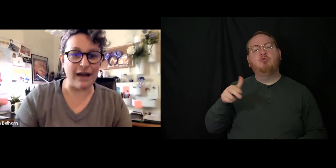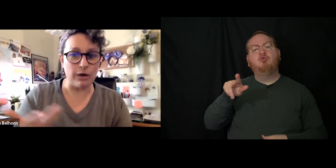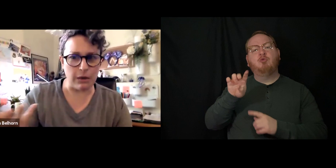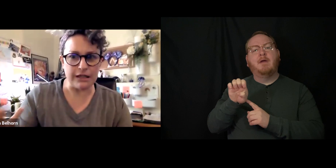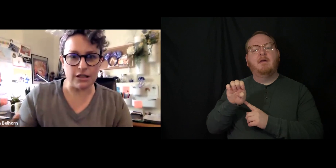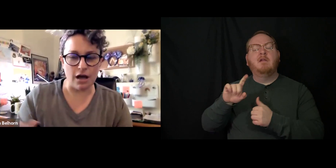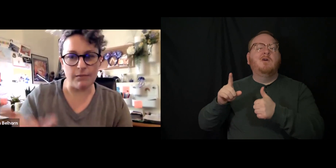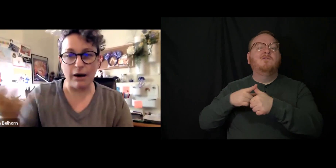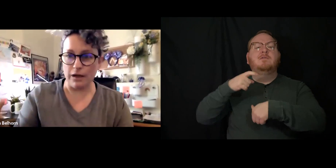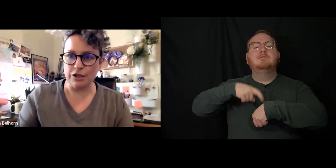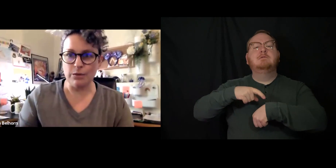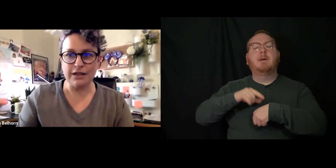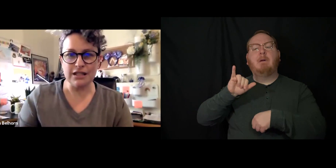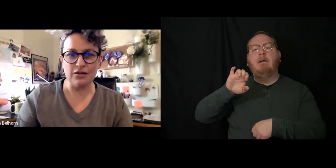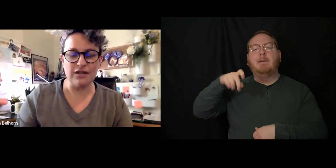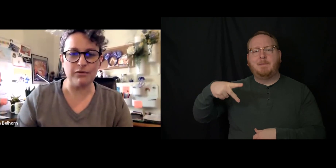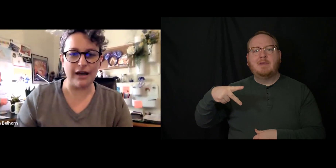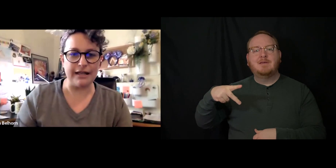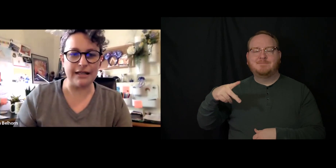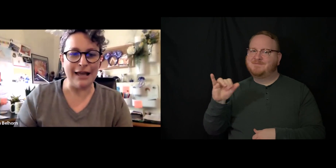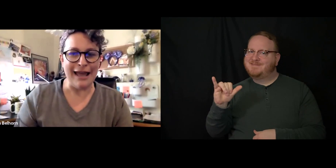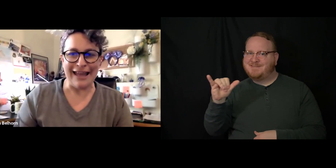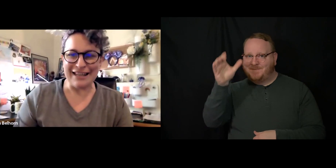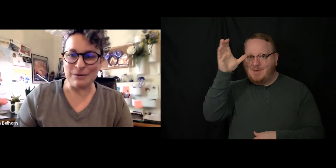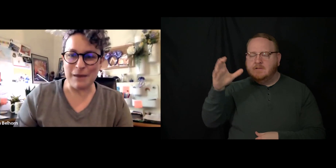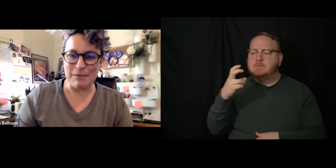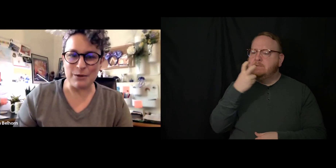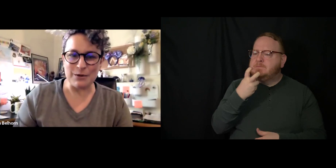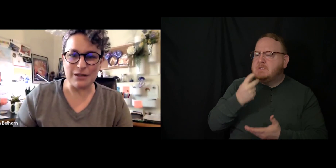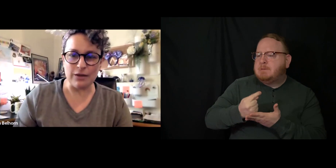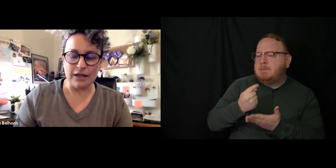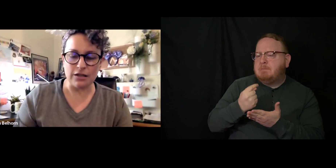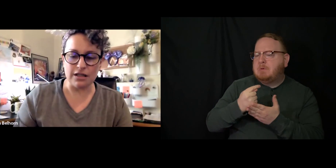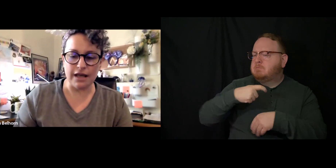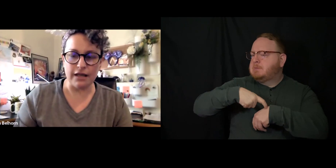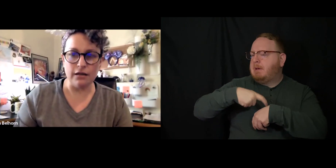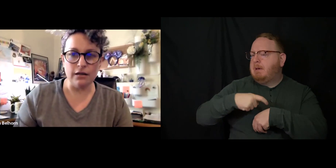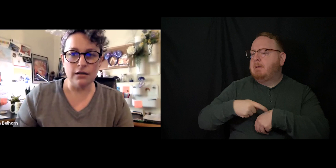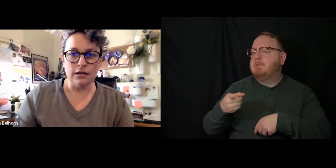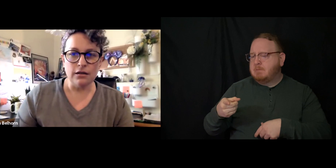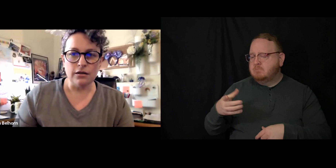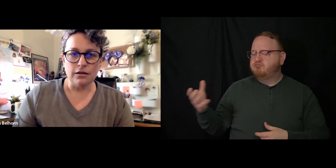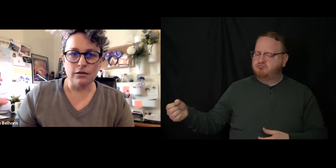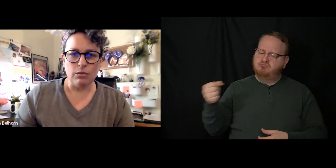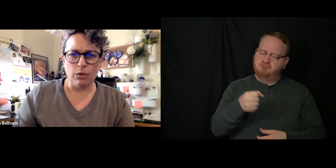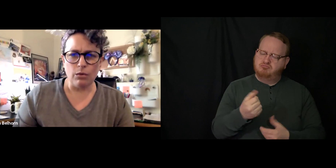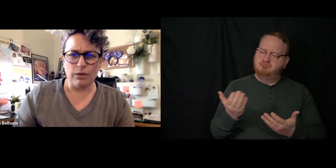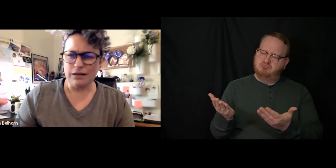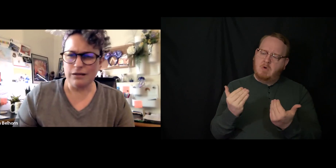that. We wanted to talk about when do you want the service provided? And I remember the director said "Well, we don't